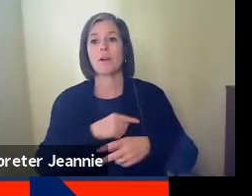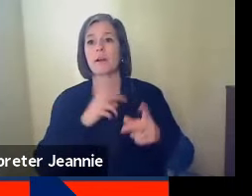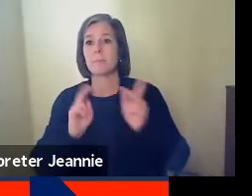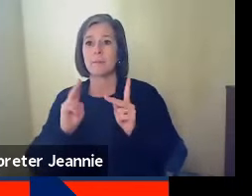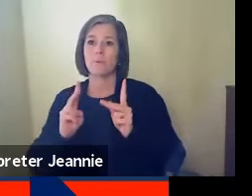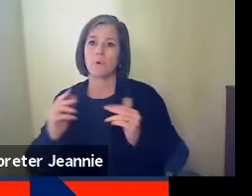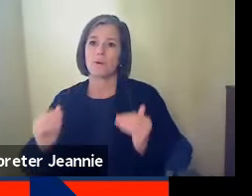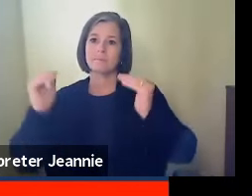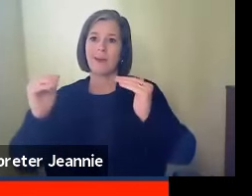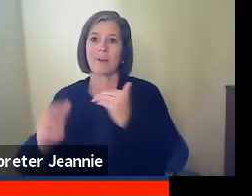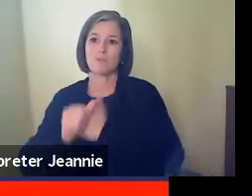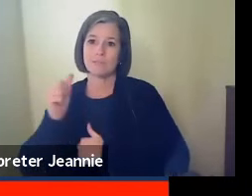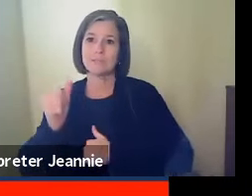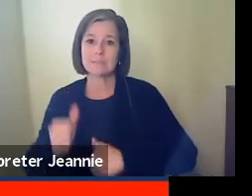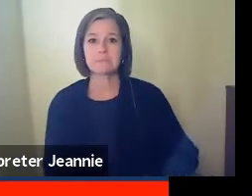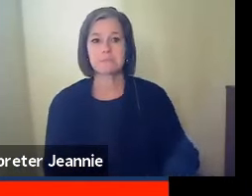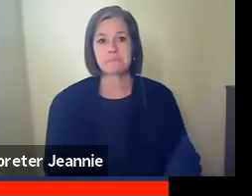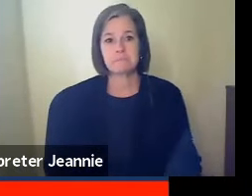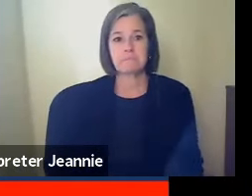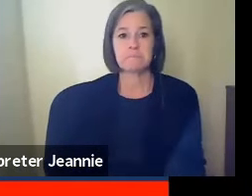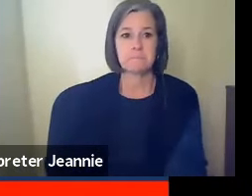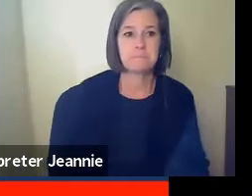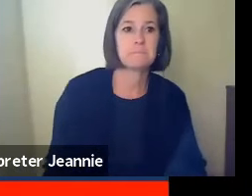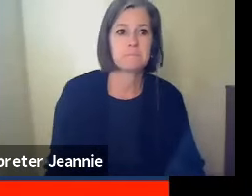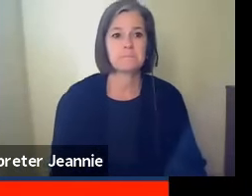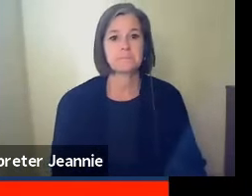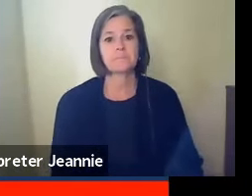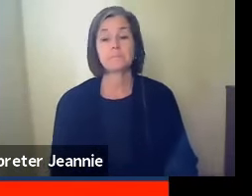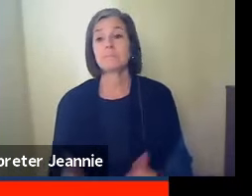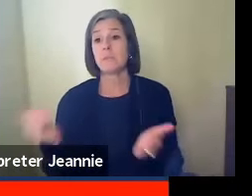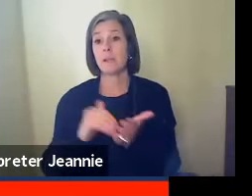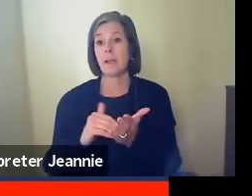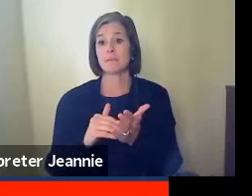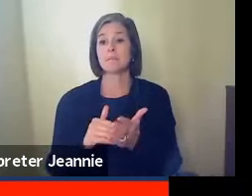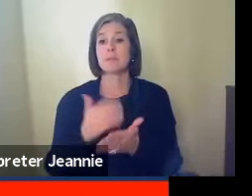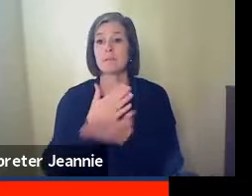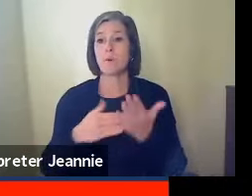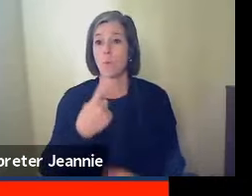So again Phase 1A1 just with a little more detail.